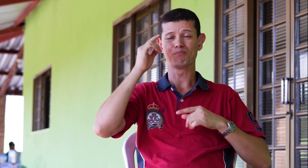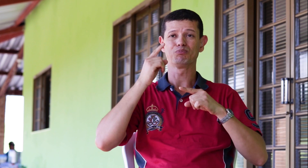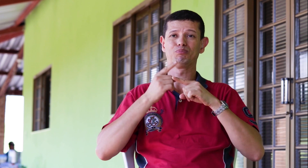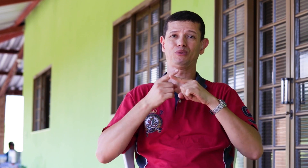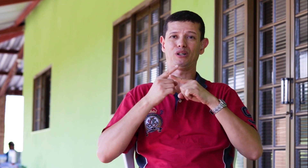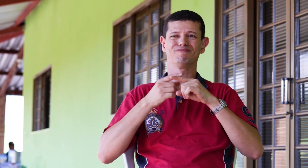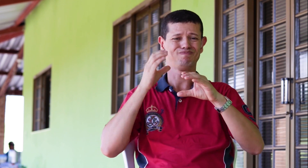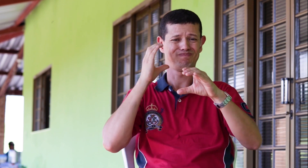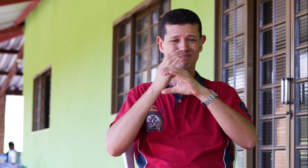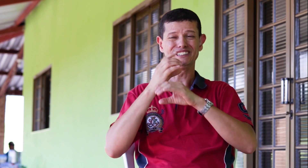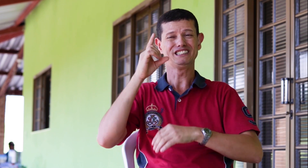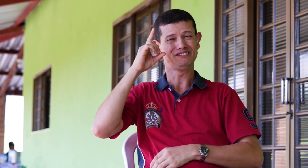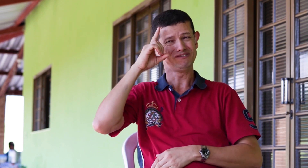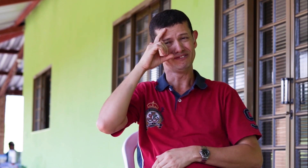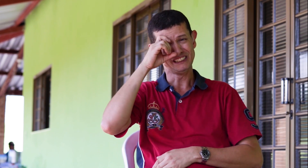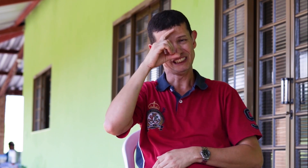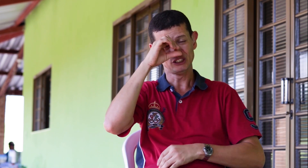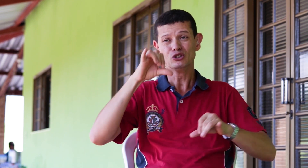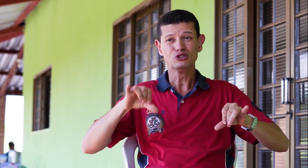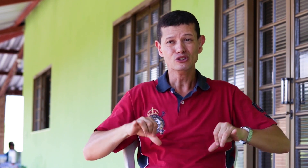I was relieved, because I had suffered a lot during this period.